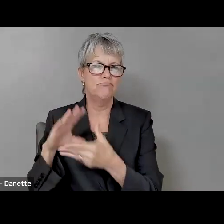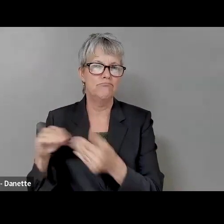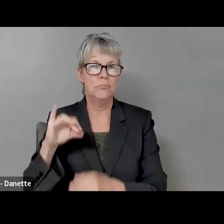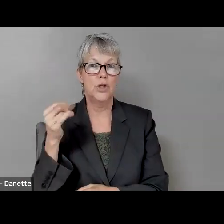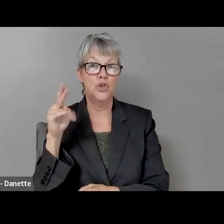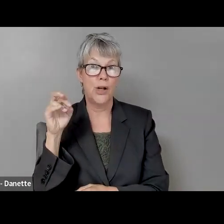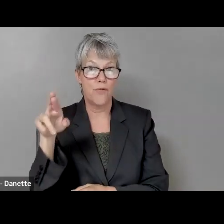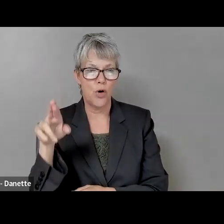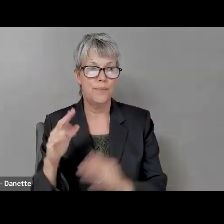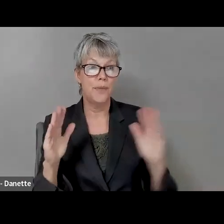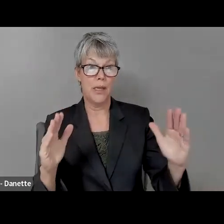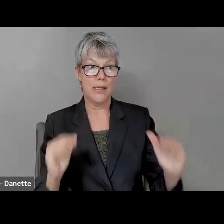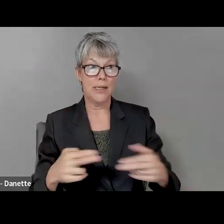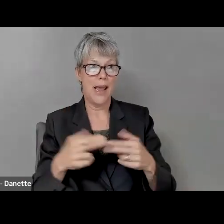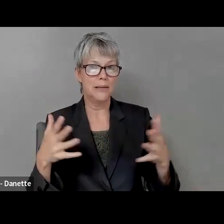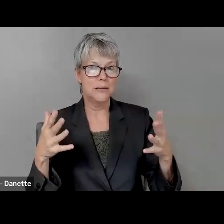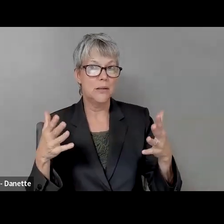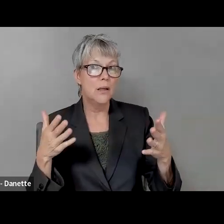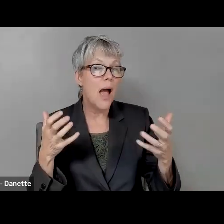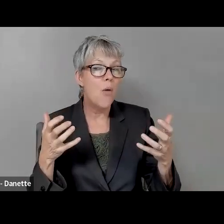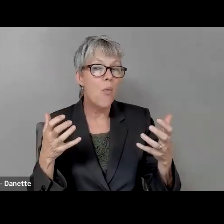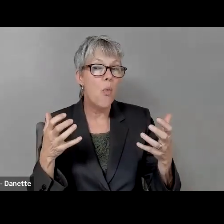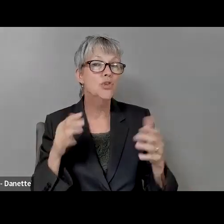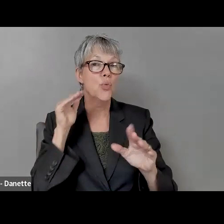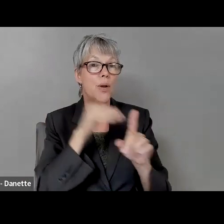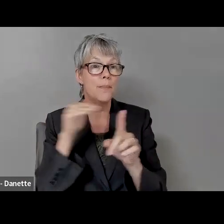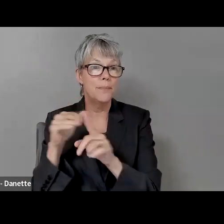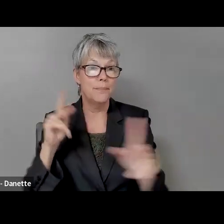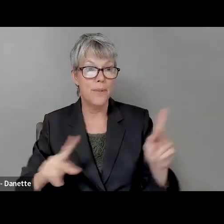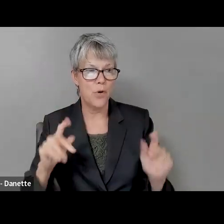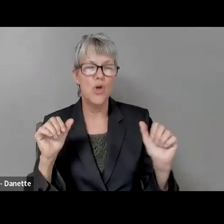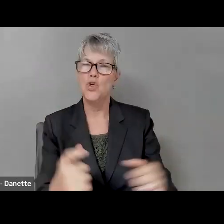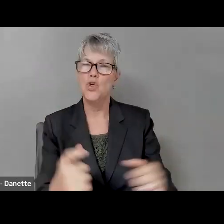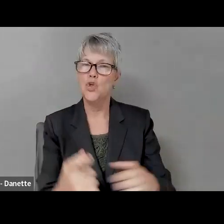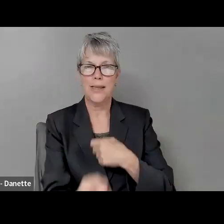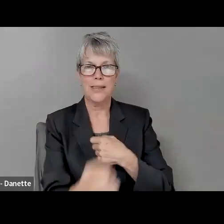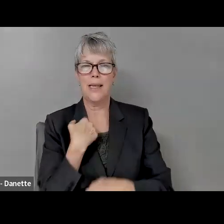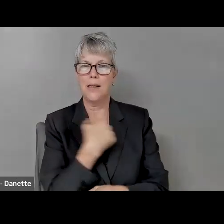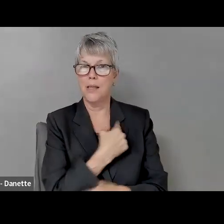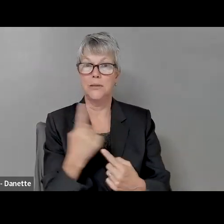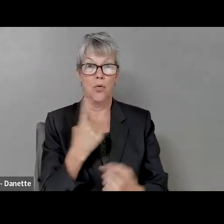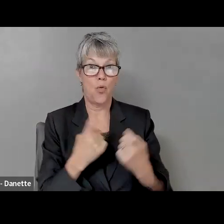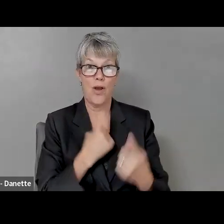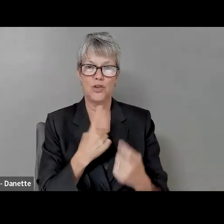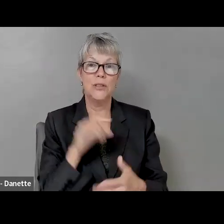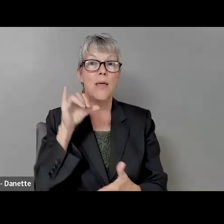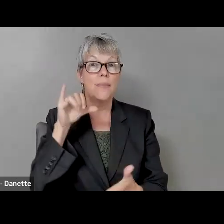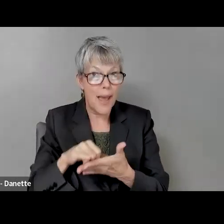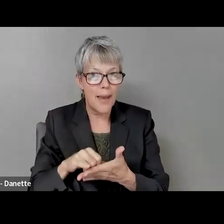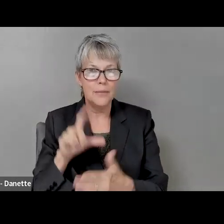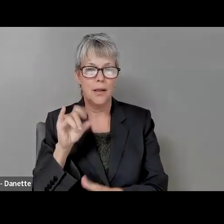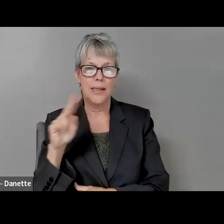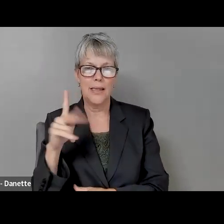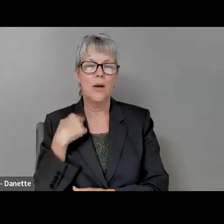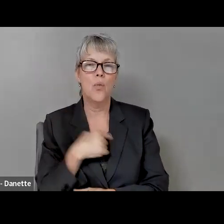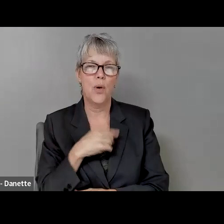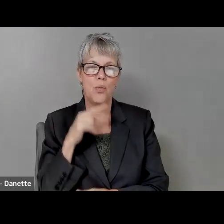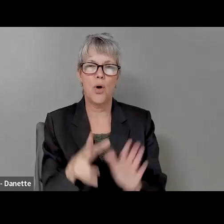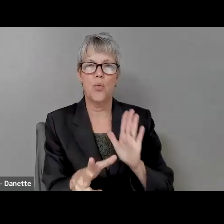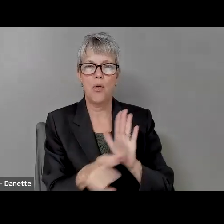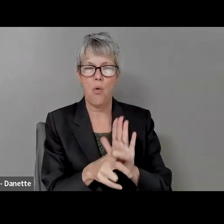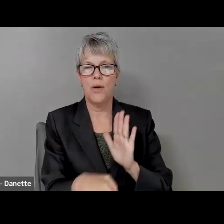Kelly Crosbie (she/her): Just want to remind folks that Here's how you can send questions to us at any time, and that is the link where we will record these presentations on these slides,